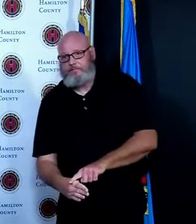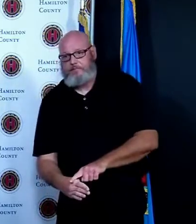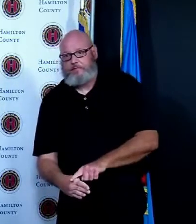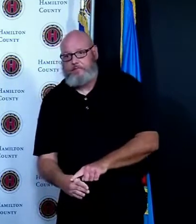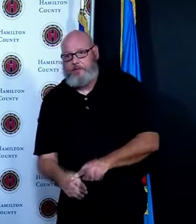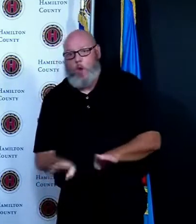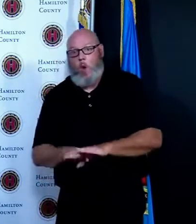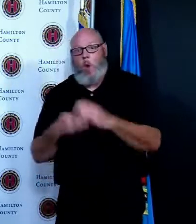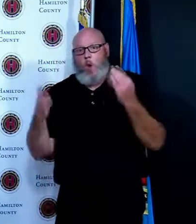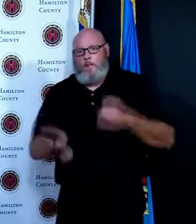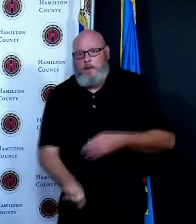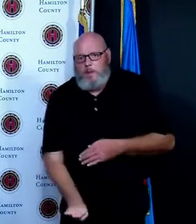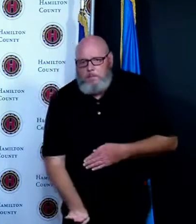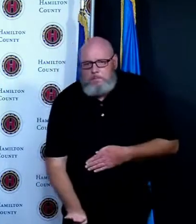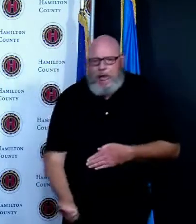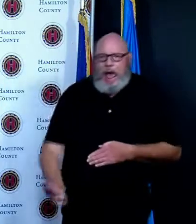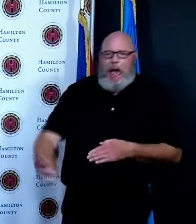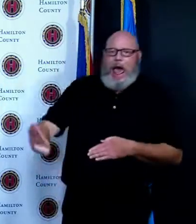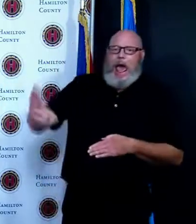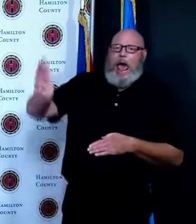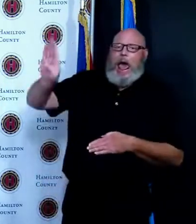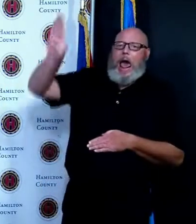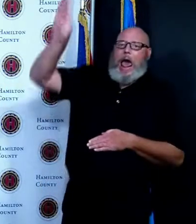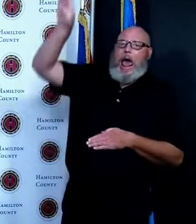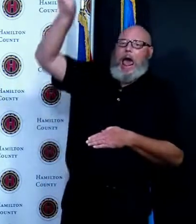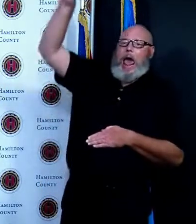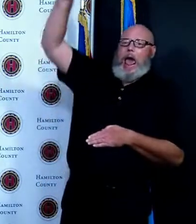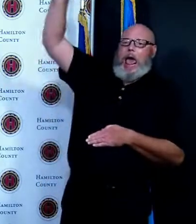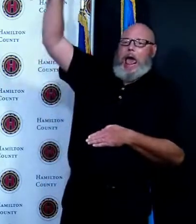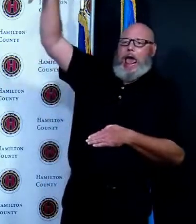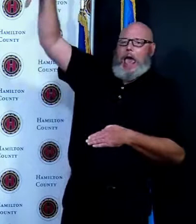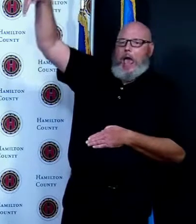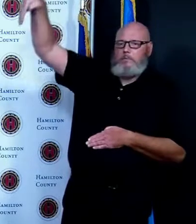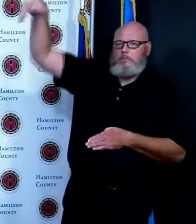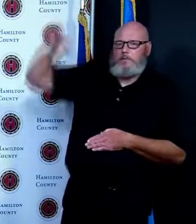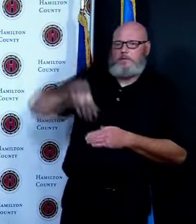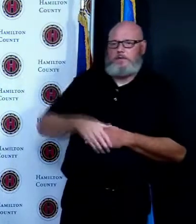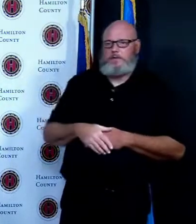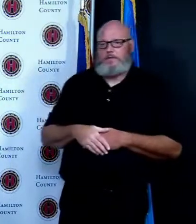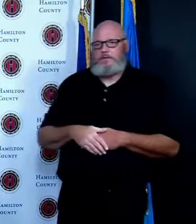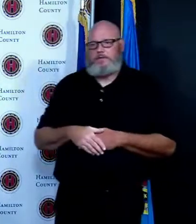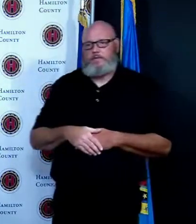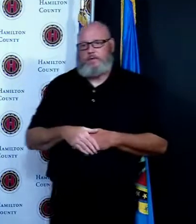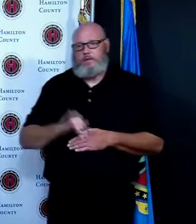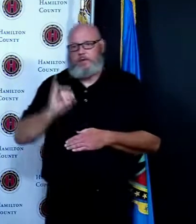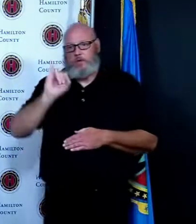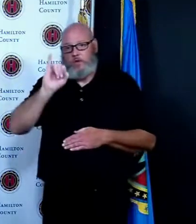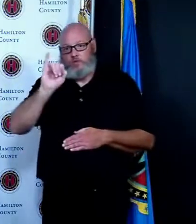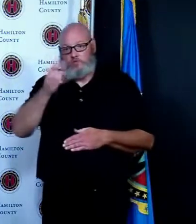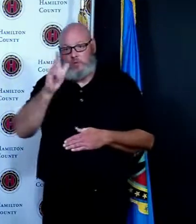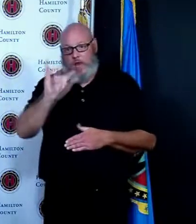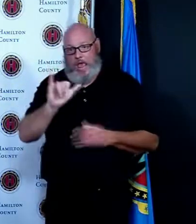and it climbs and it goes all the way until July 8th I took away the big red line but there's still